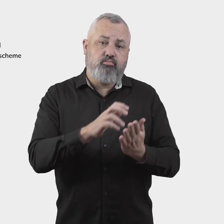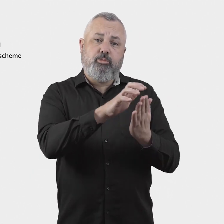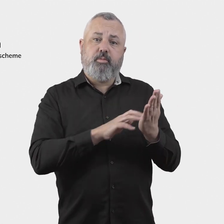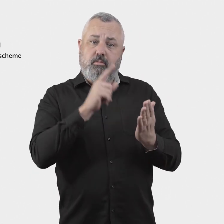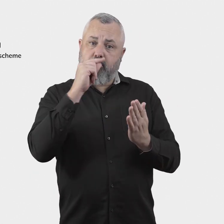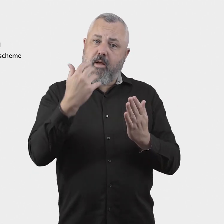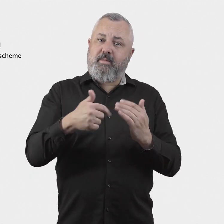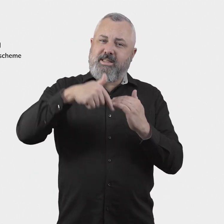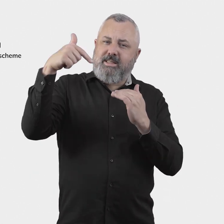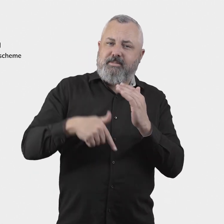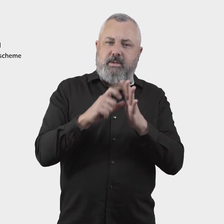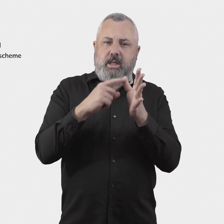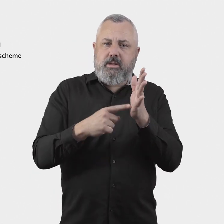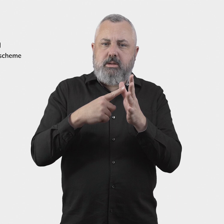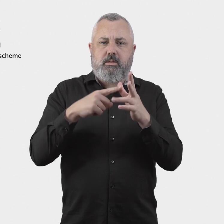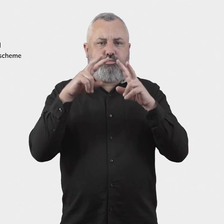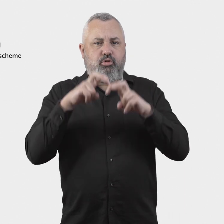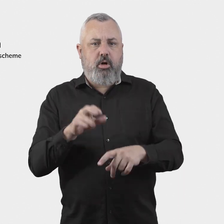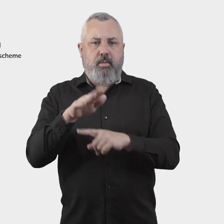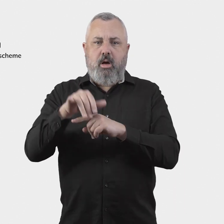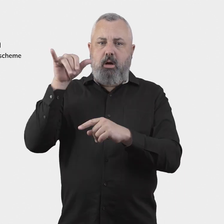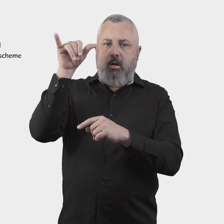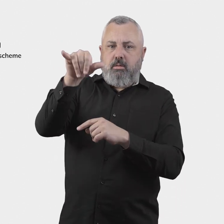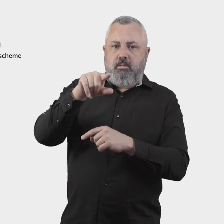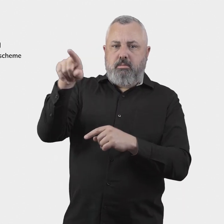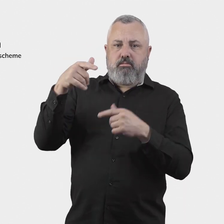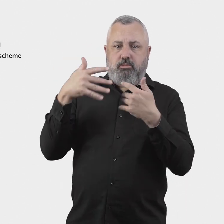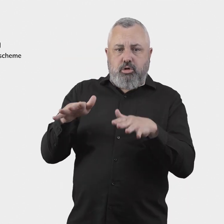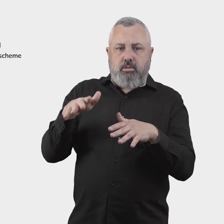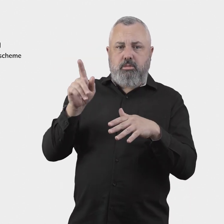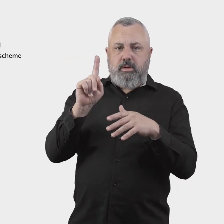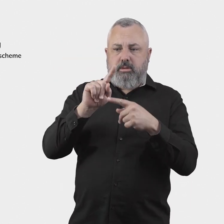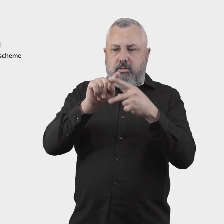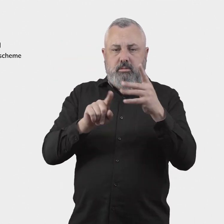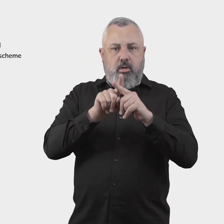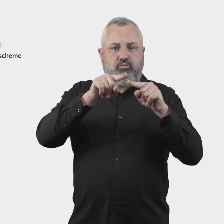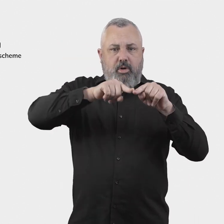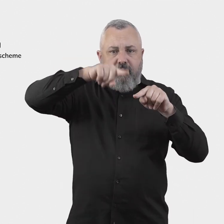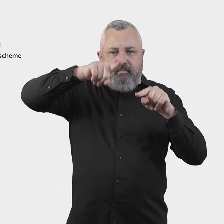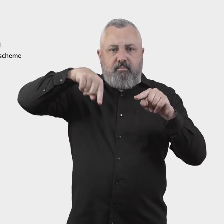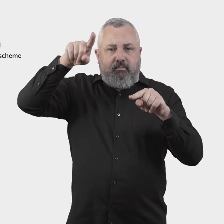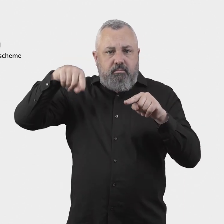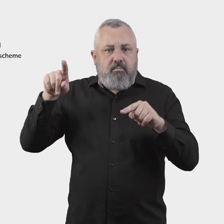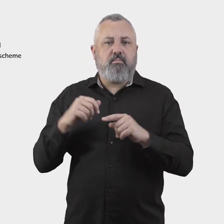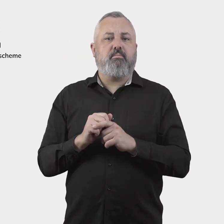analysis of statistics and trends in the aviation industry